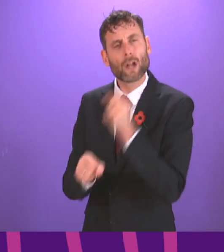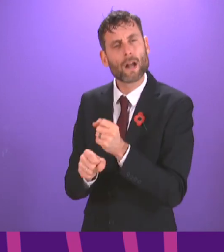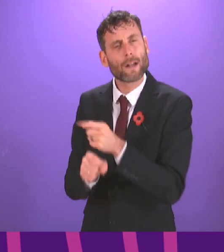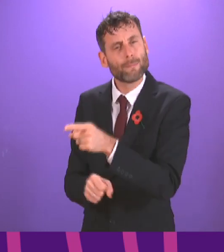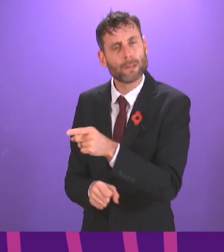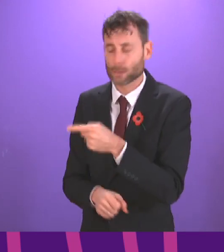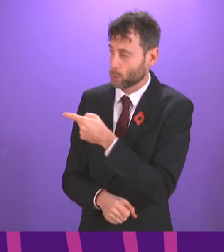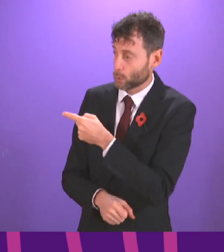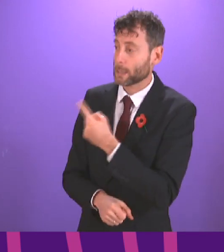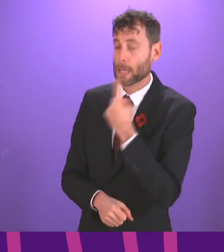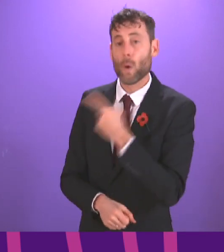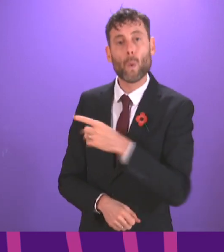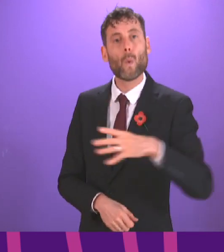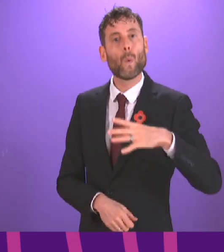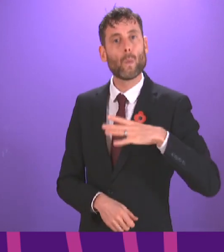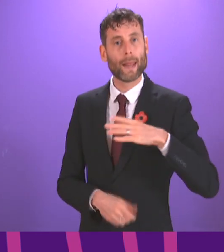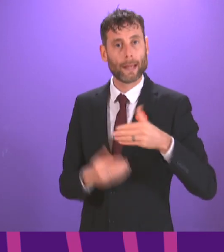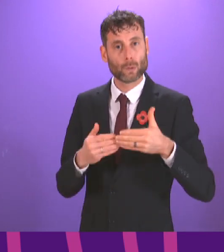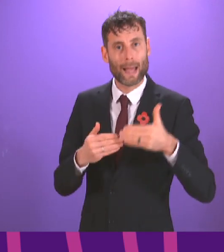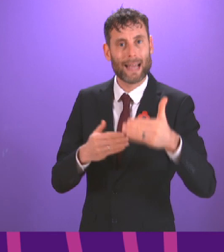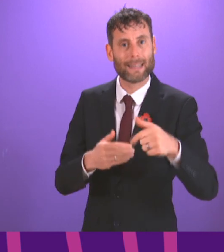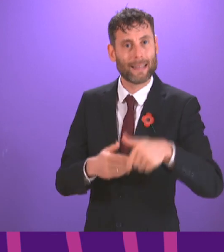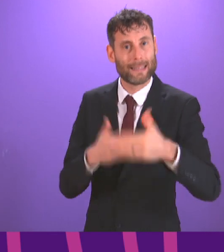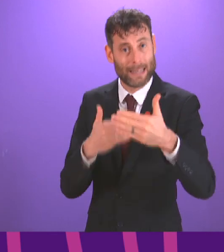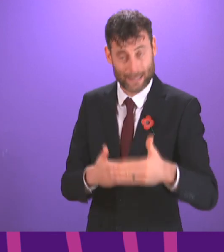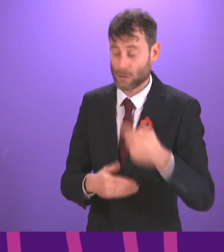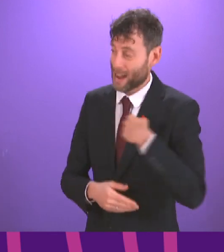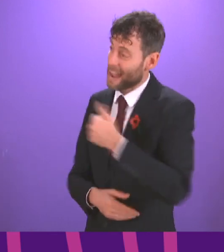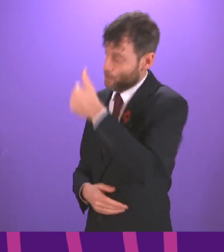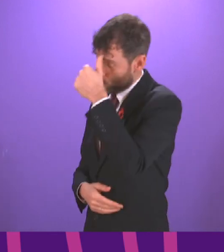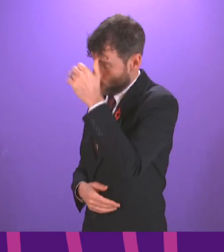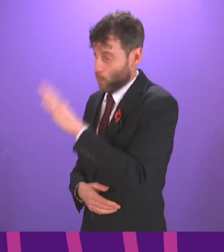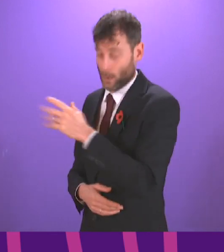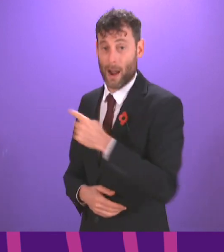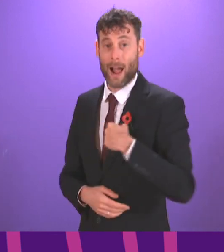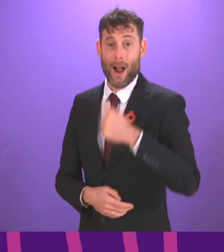I note your willingness to extend the session and I note and particularly respect the First